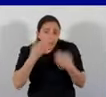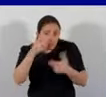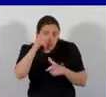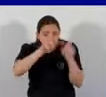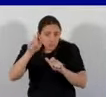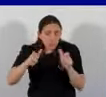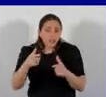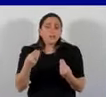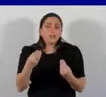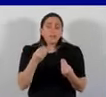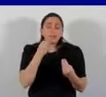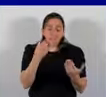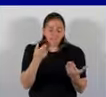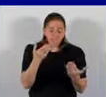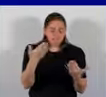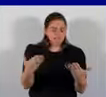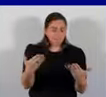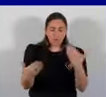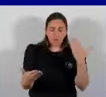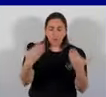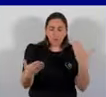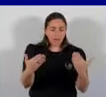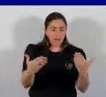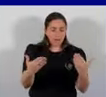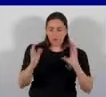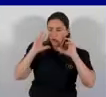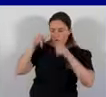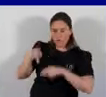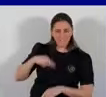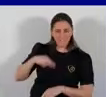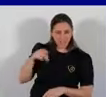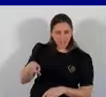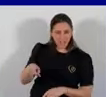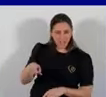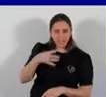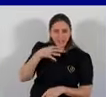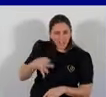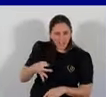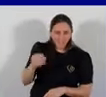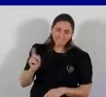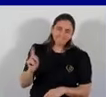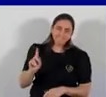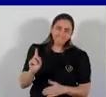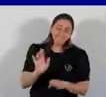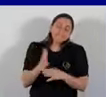They call it market failure, which is arrogant I don't mean to get angry with real life